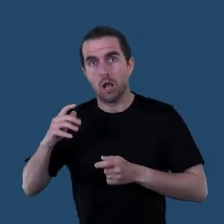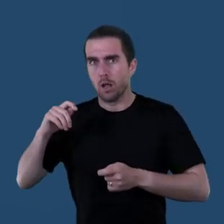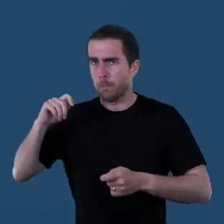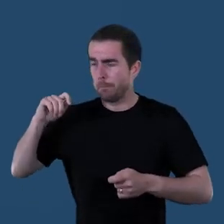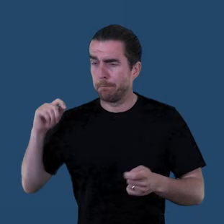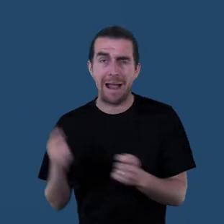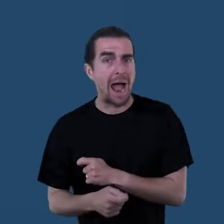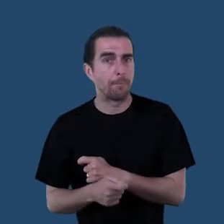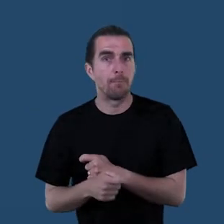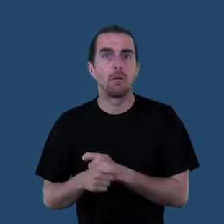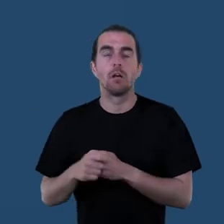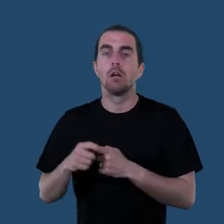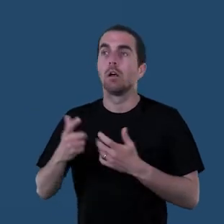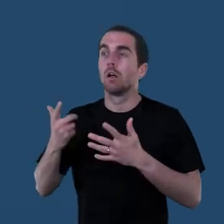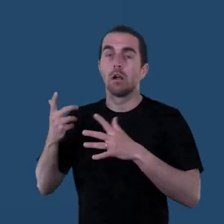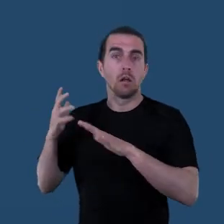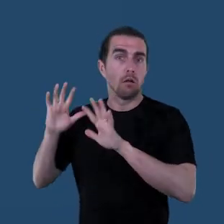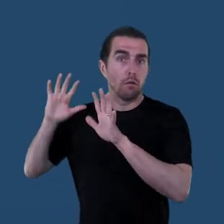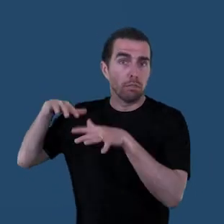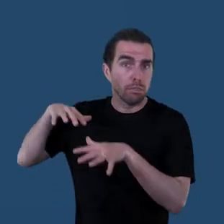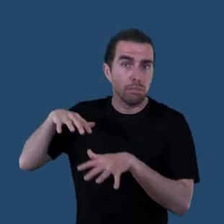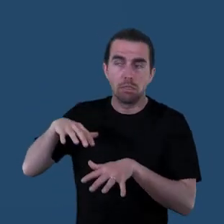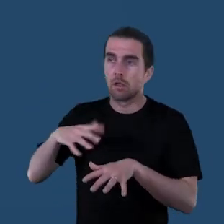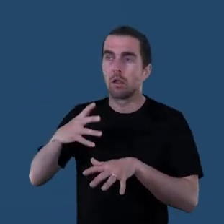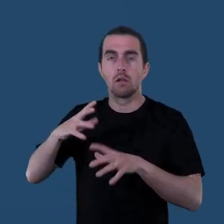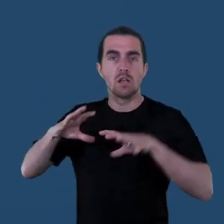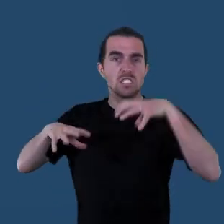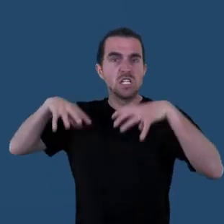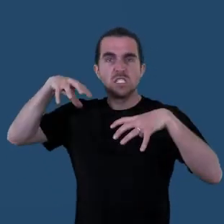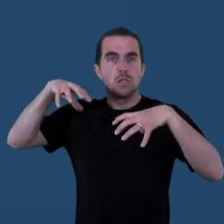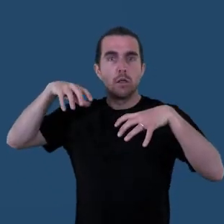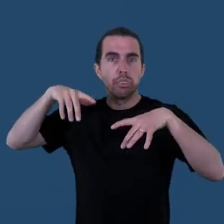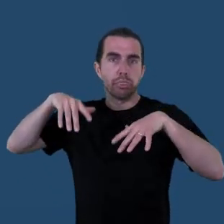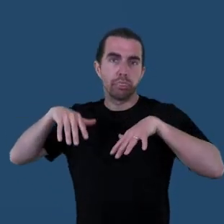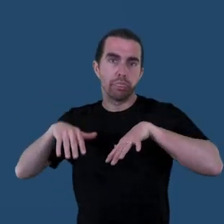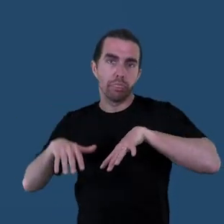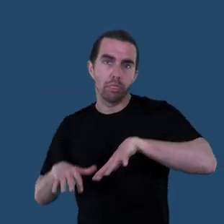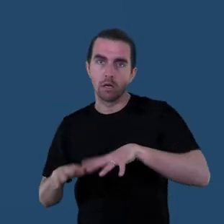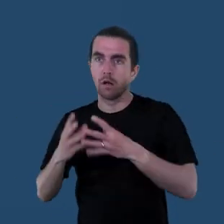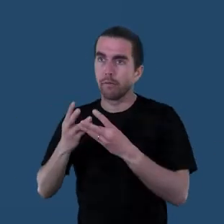The glaciers are melting, temperatures are rising, things are happening